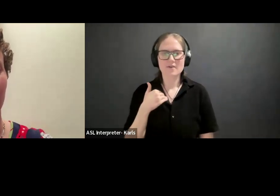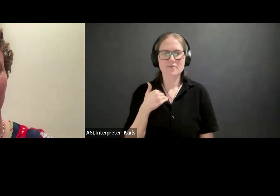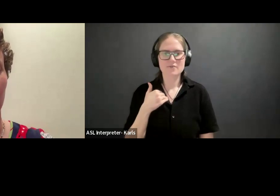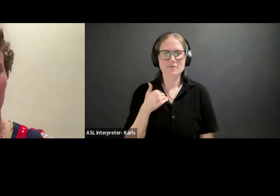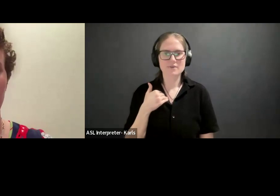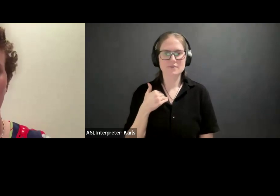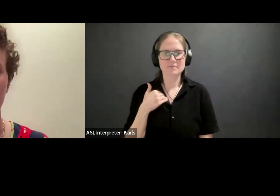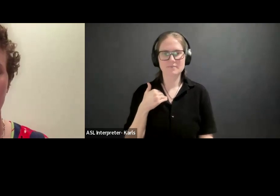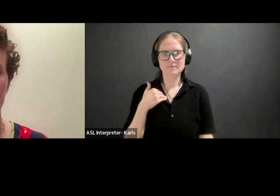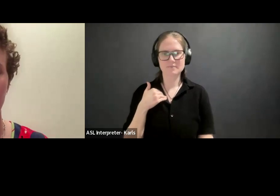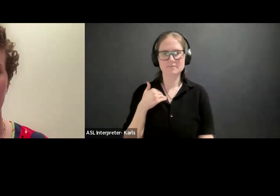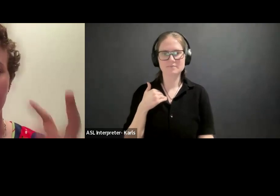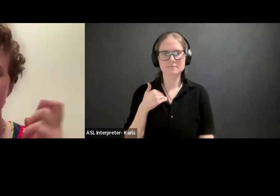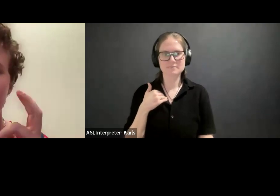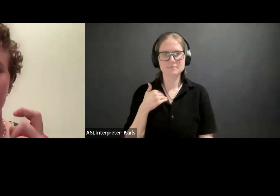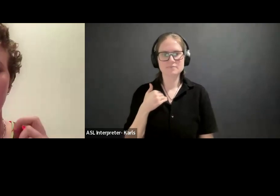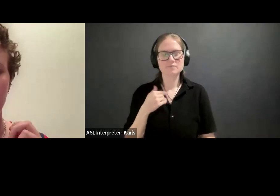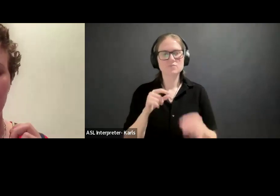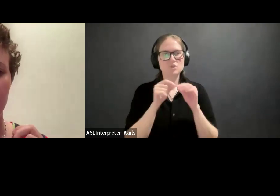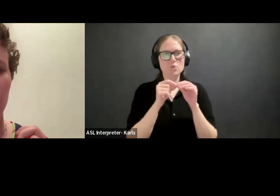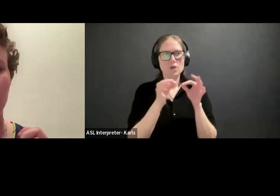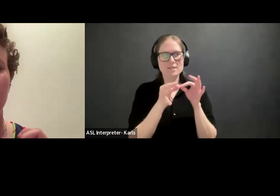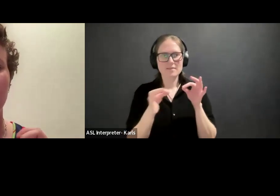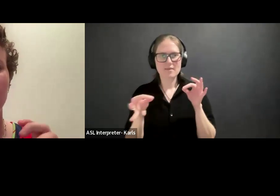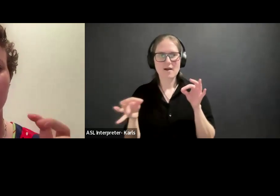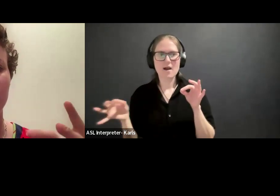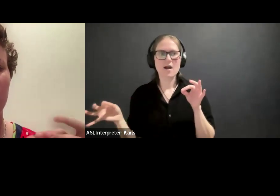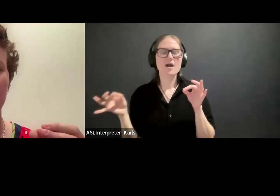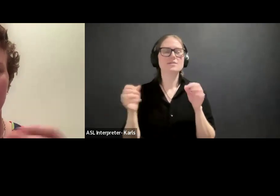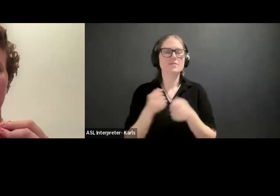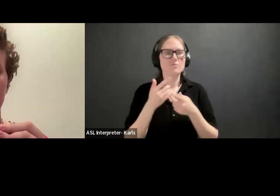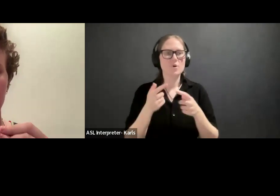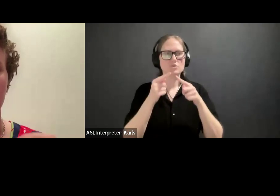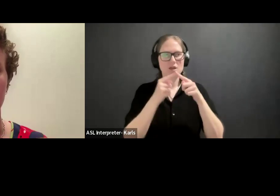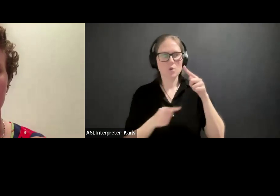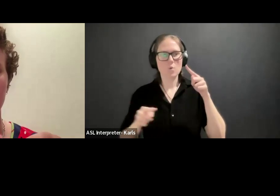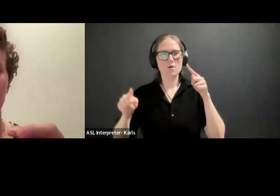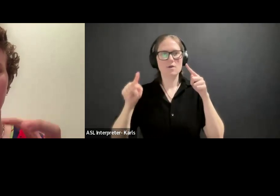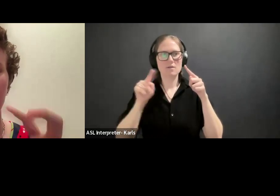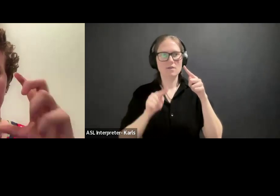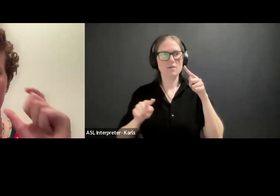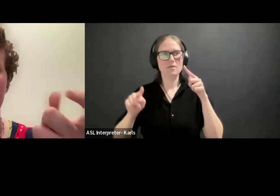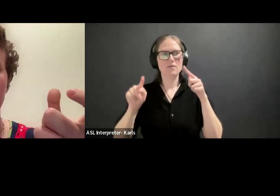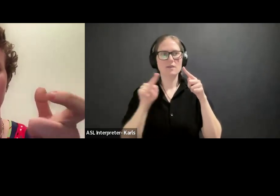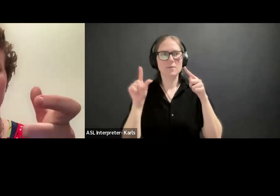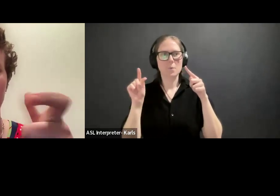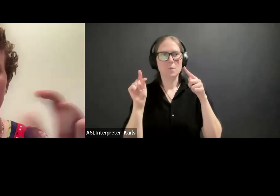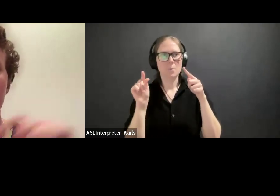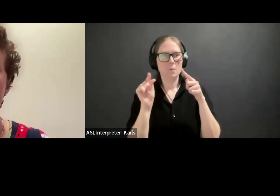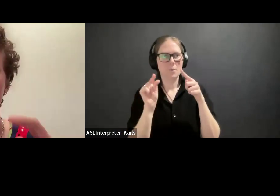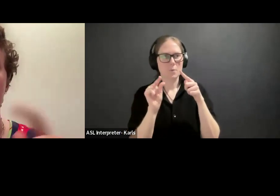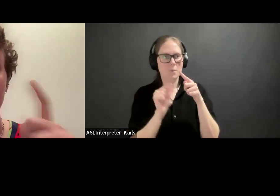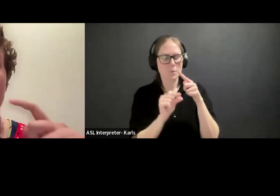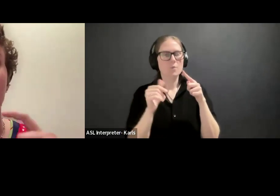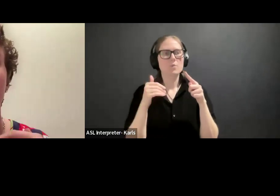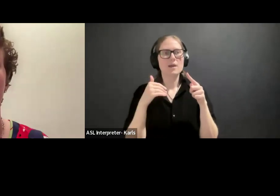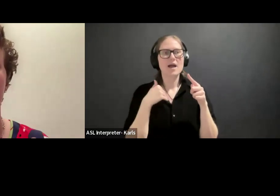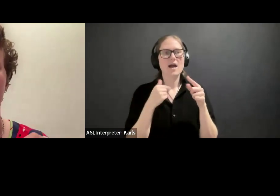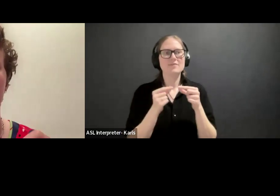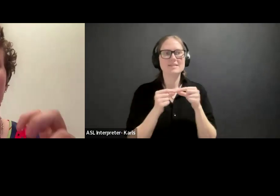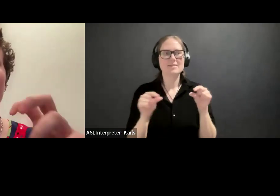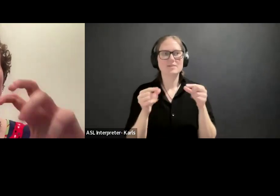the words and the lines of poetry kind of coil in on themselves, and the font size decreases. We have the semantic dissolve into the… or disintegrate into the visual, so we have…